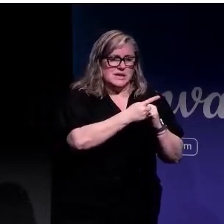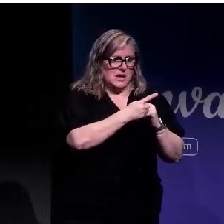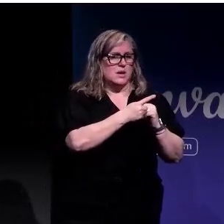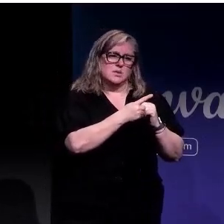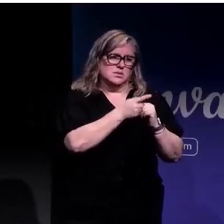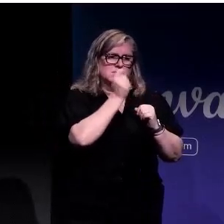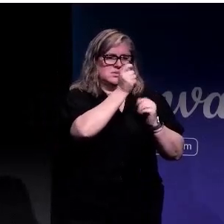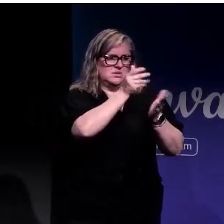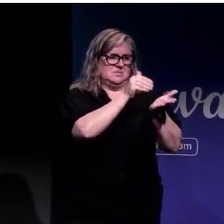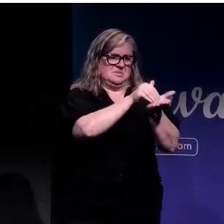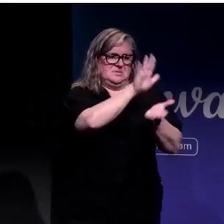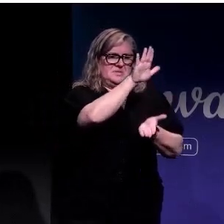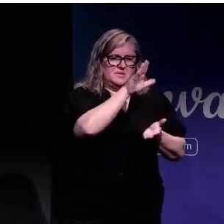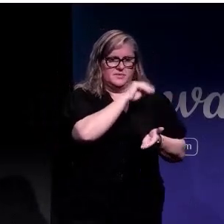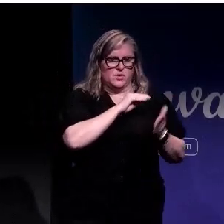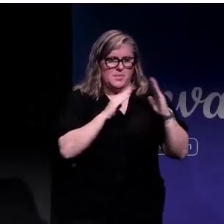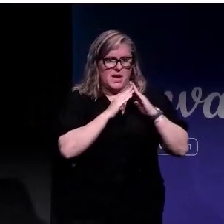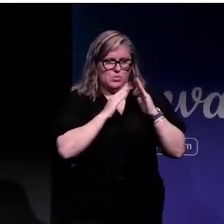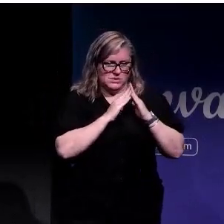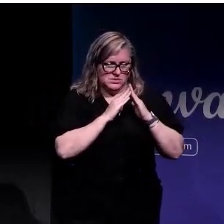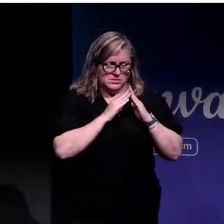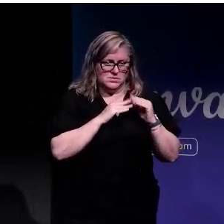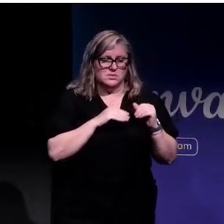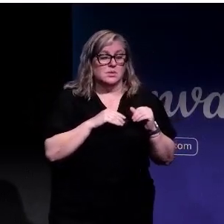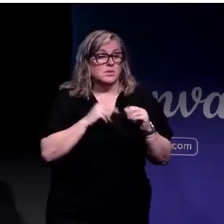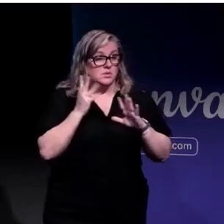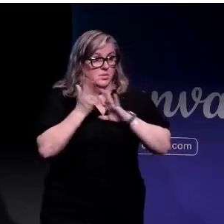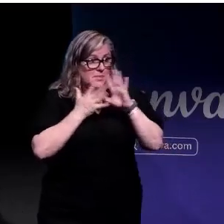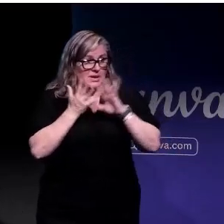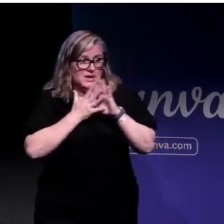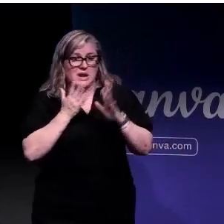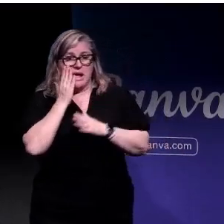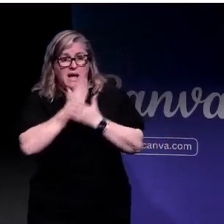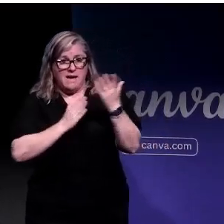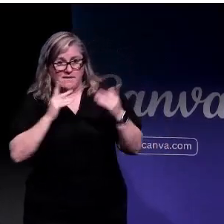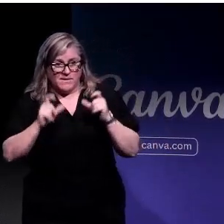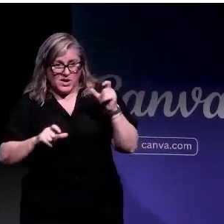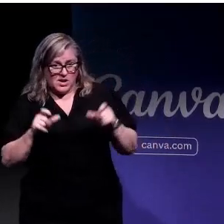So we've got nearly half of our clients In that time right before treatment